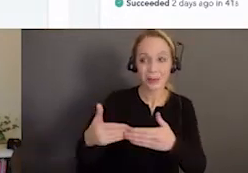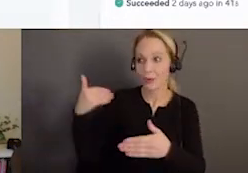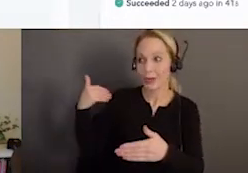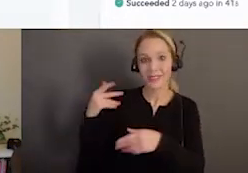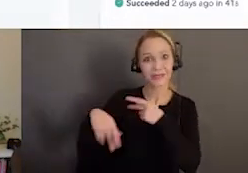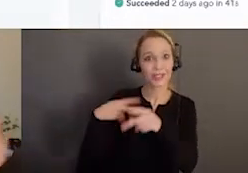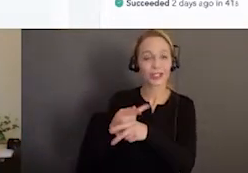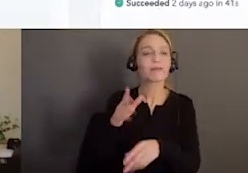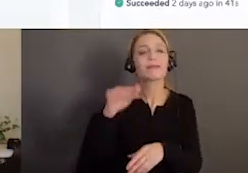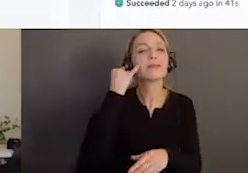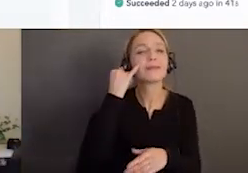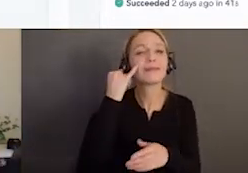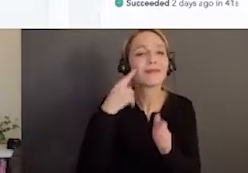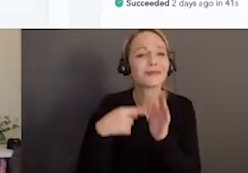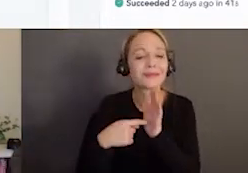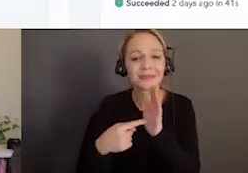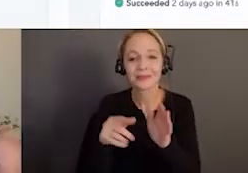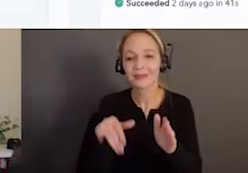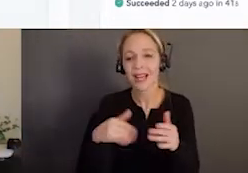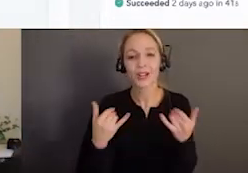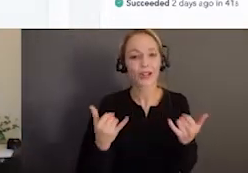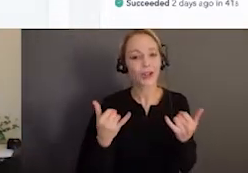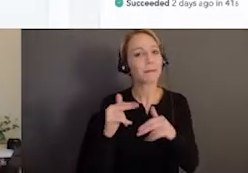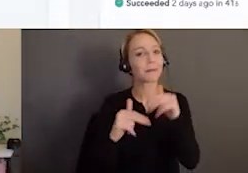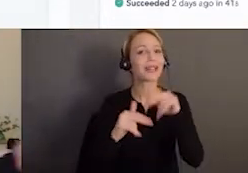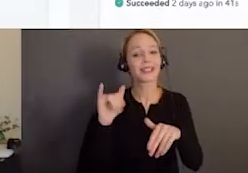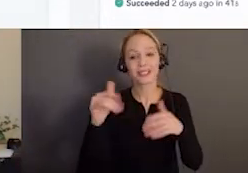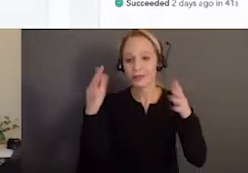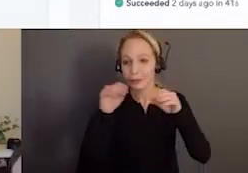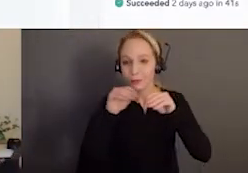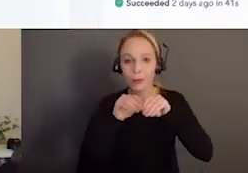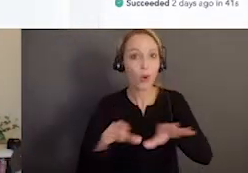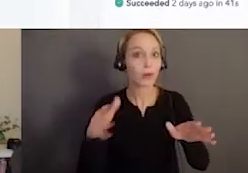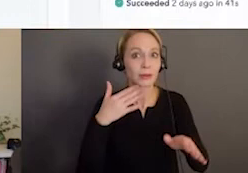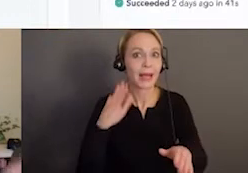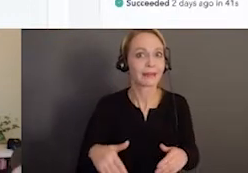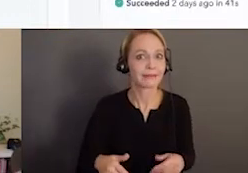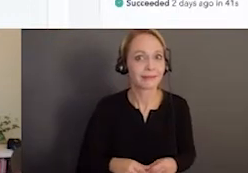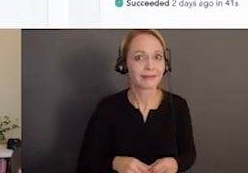SAY THAT THE CURRENT BUILD THAT GOT DEPLOYED OUT WAS BAD AND I NEED TO GO BACK. I CAN.